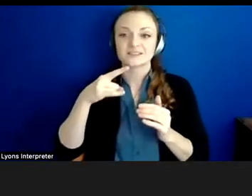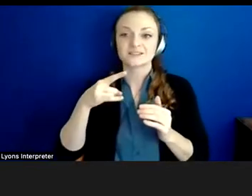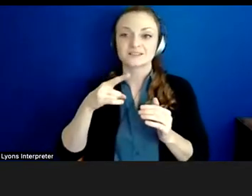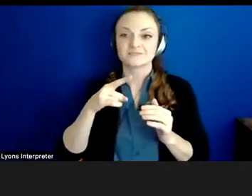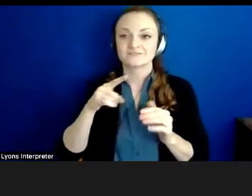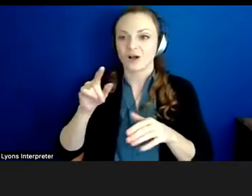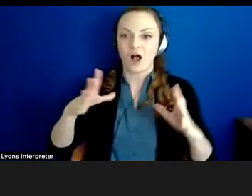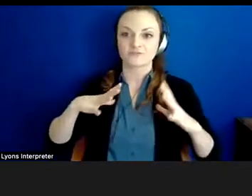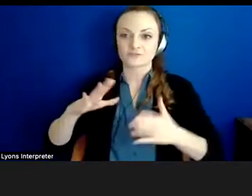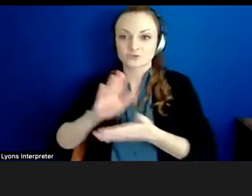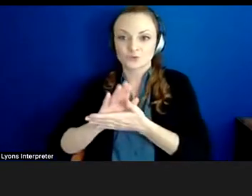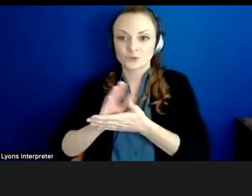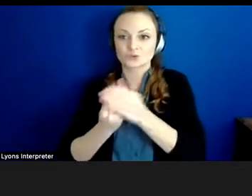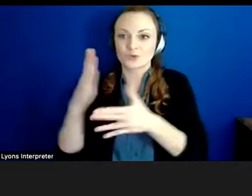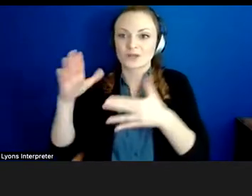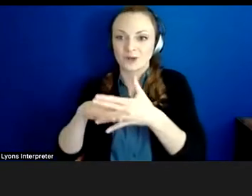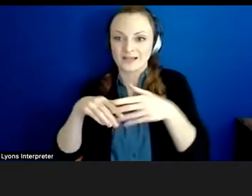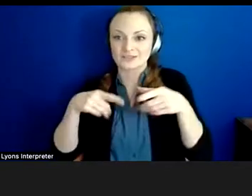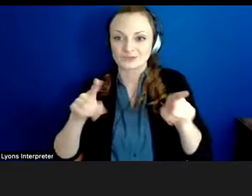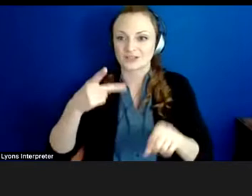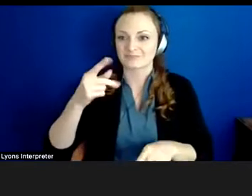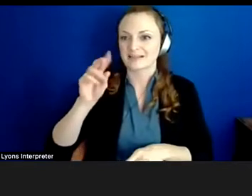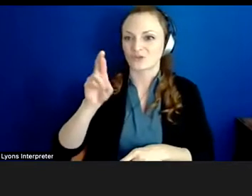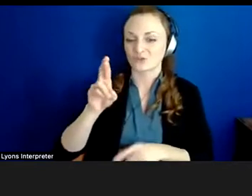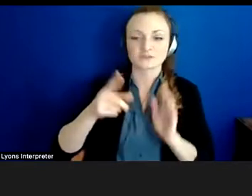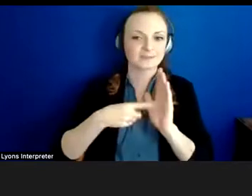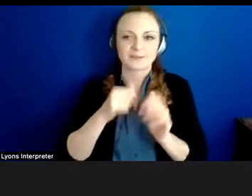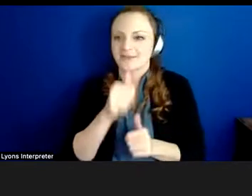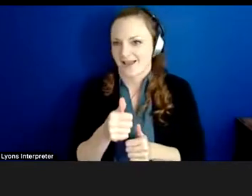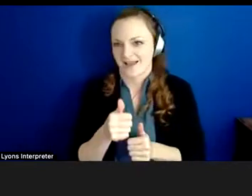19:11:43 Sometimes kids are not on spring break during Passover. You might have heard